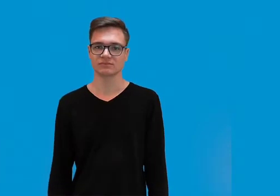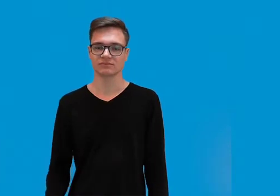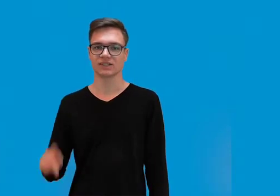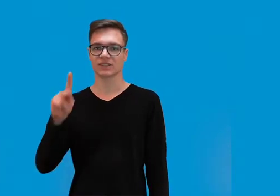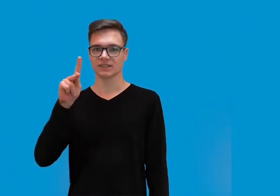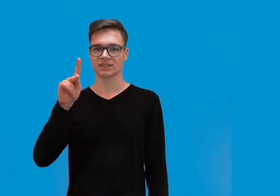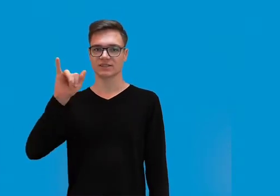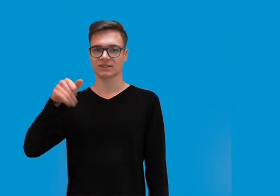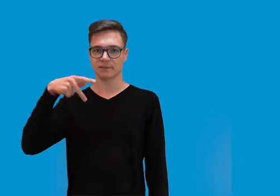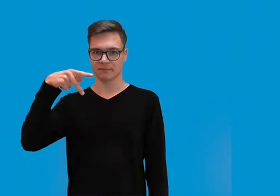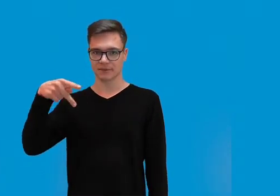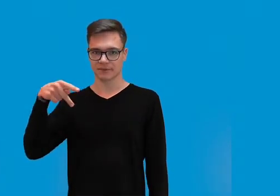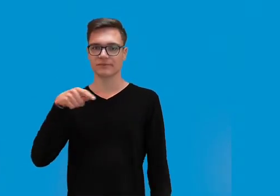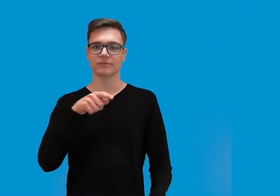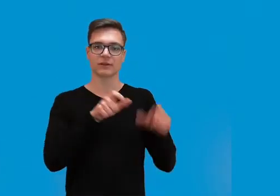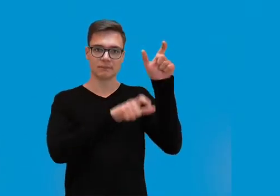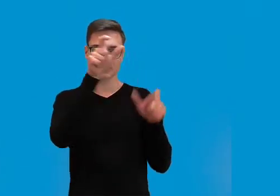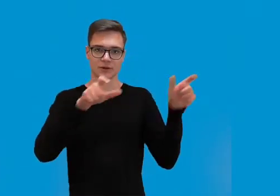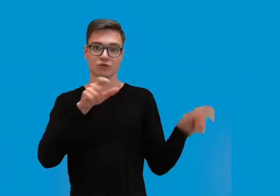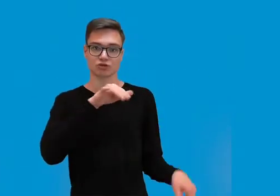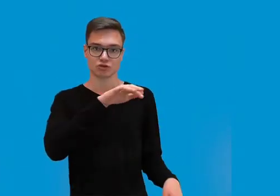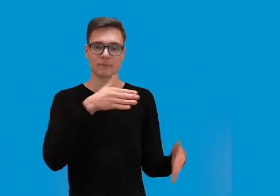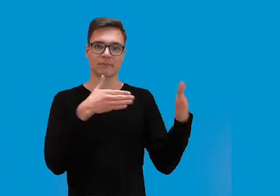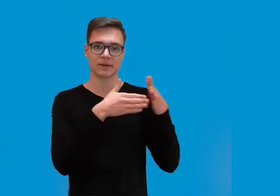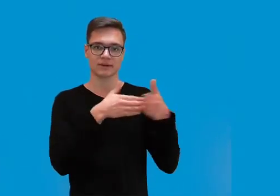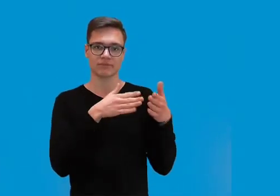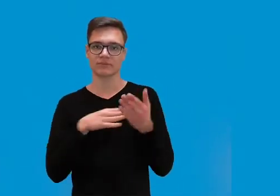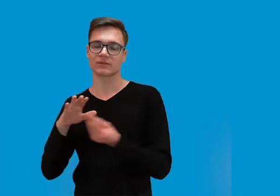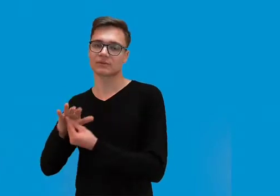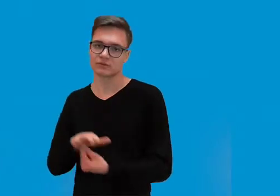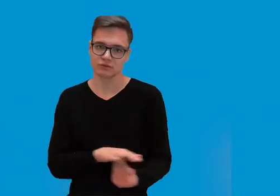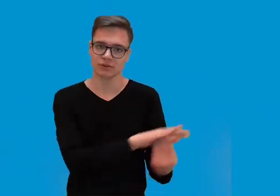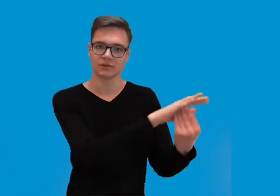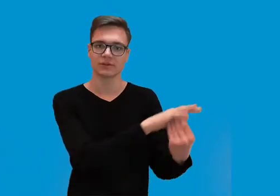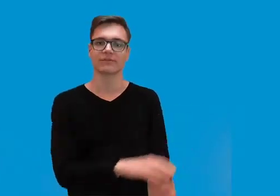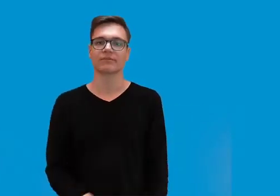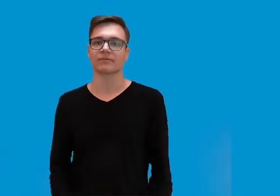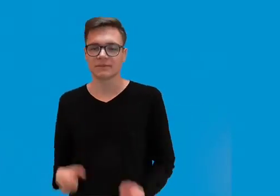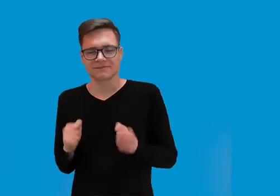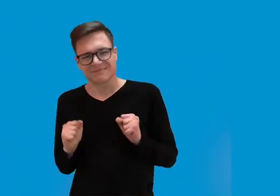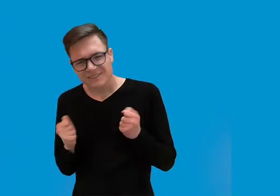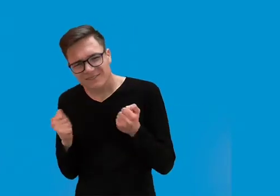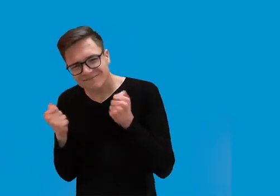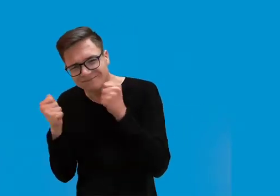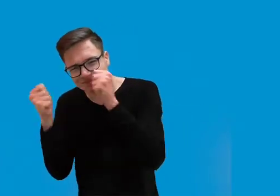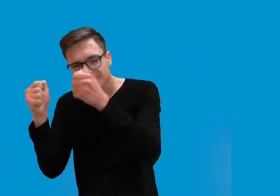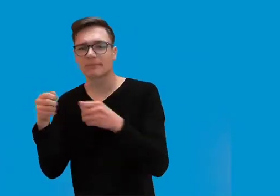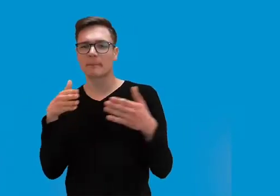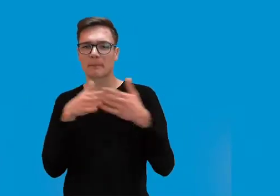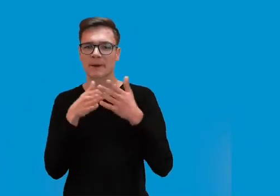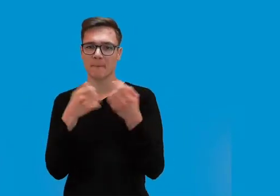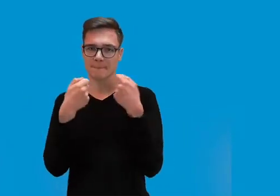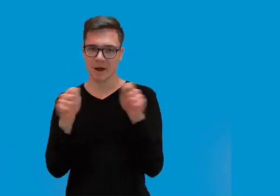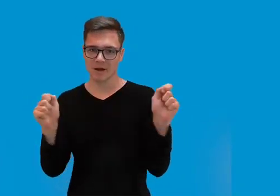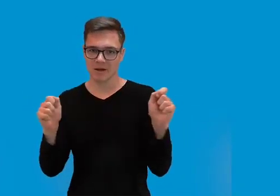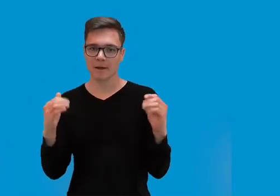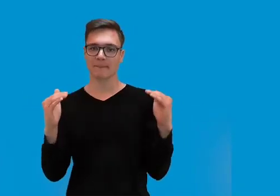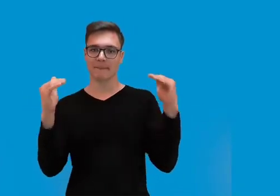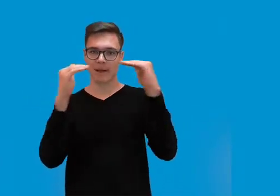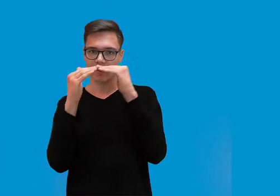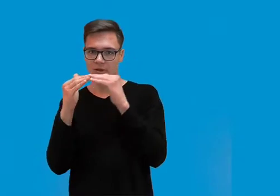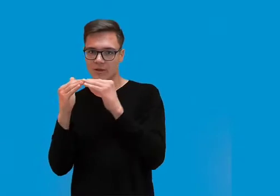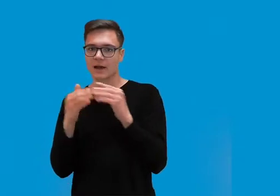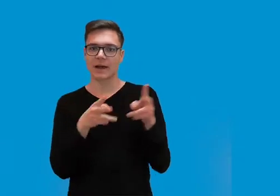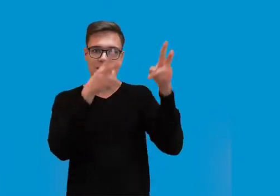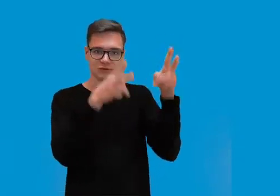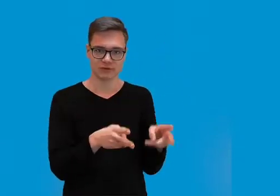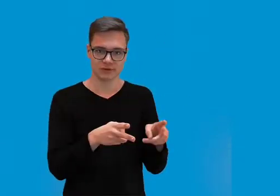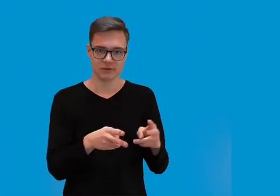The KJP is committed to creating accessibility for people with disabilities in a fair way.